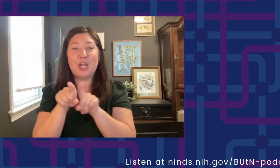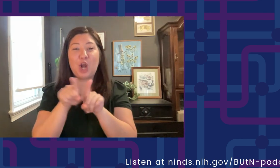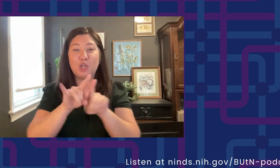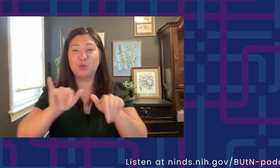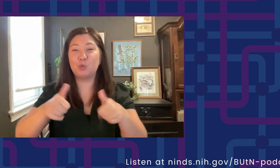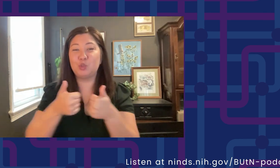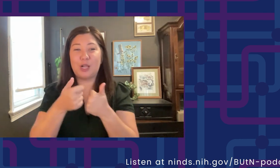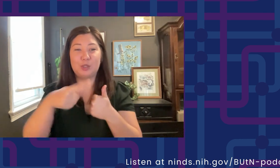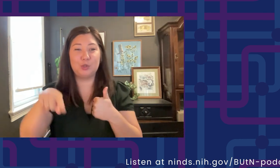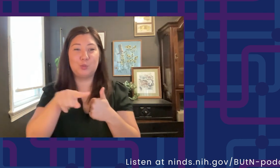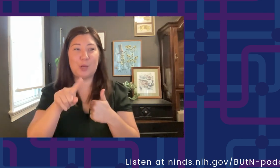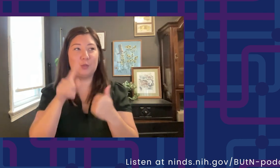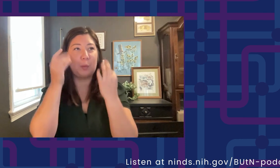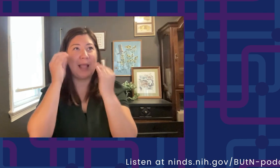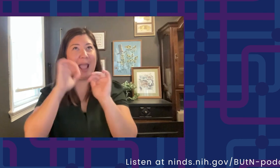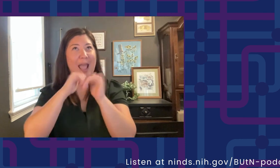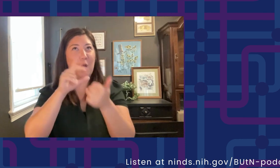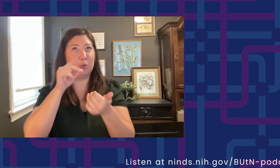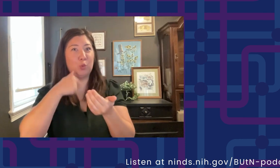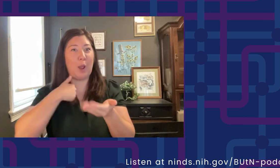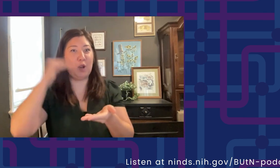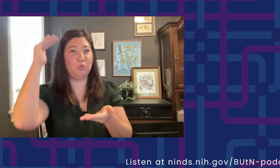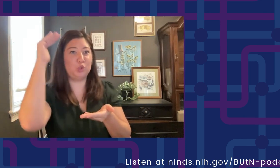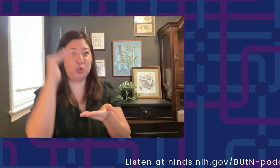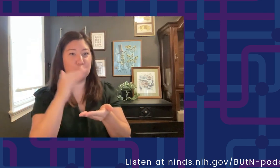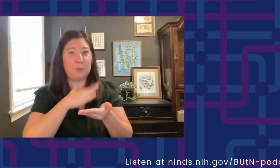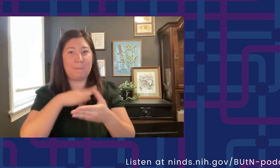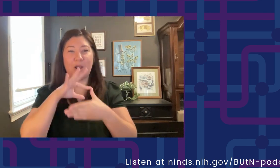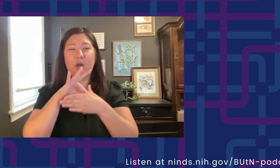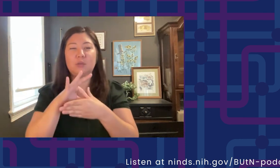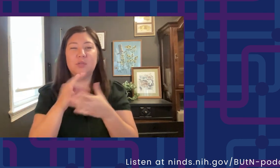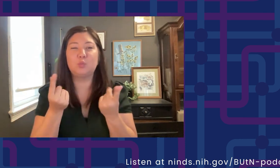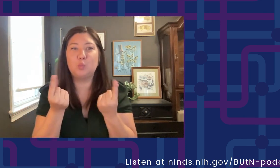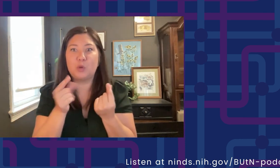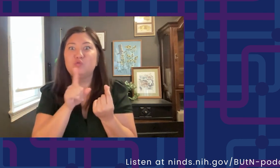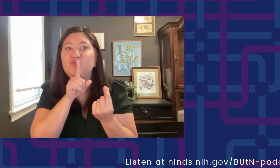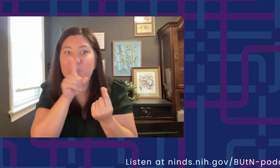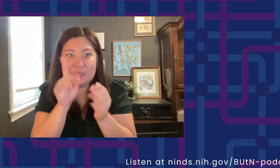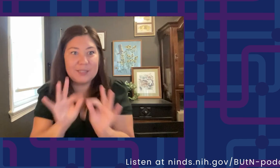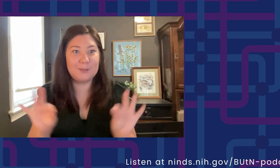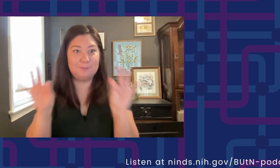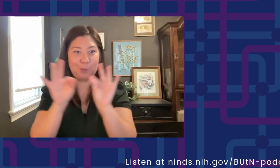You do lose a little bit of time, and it also challenges me to reduce my content to what's really important.